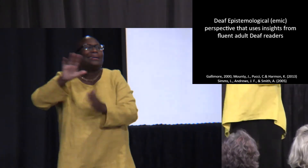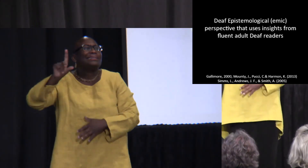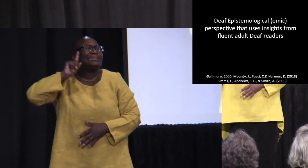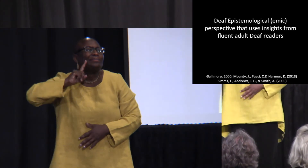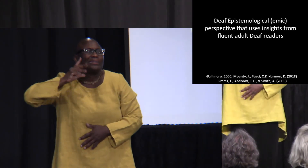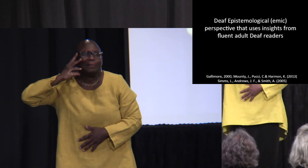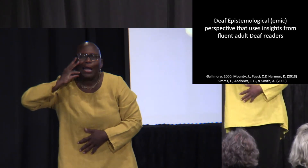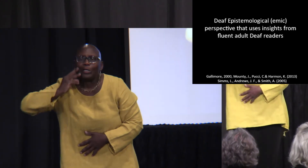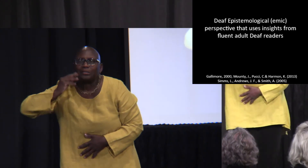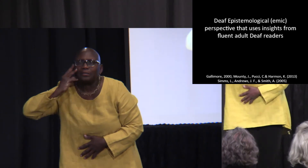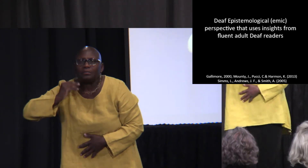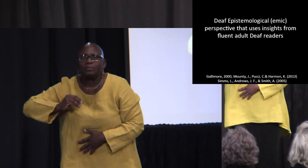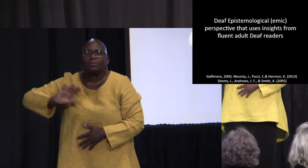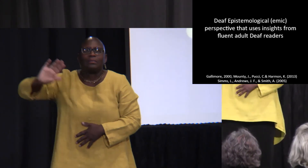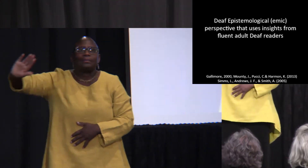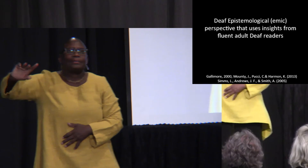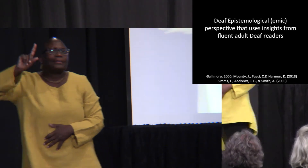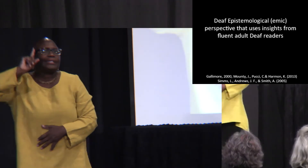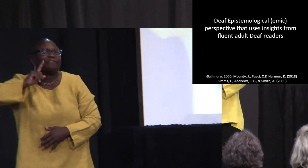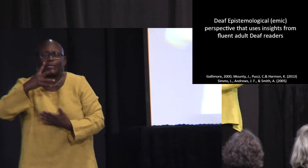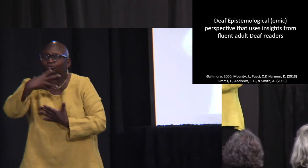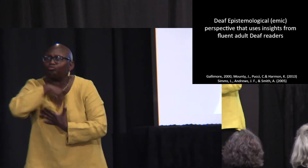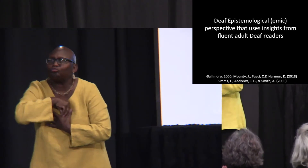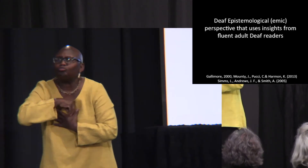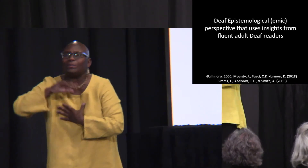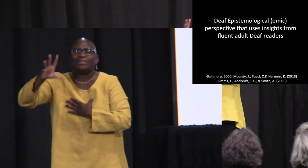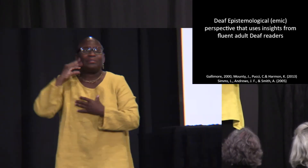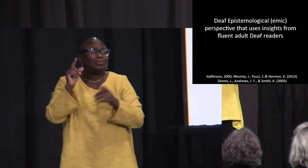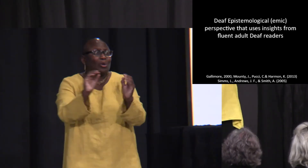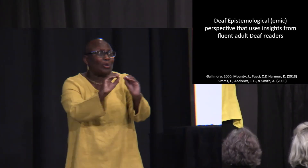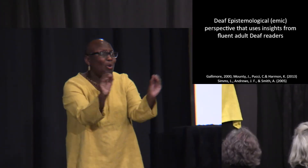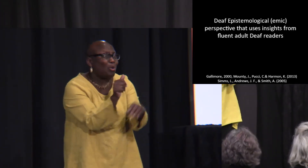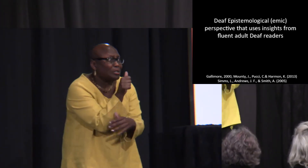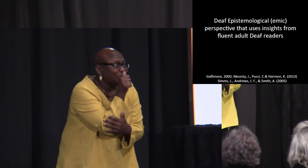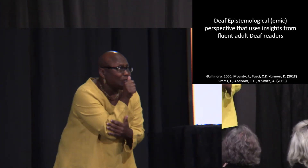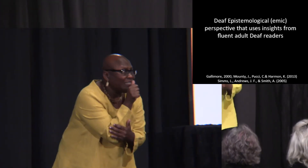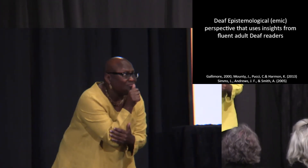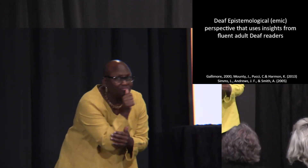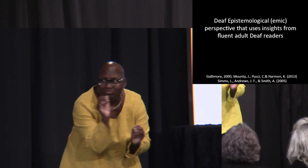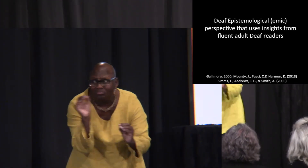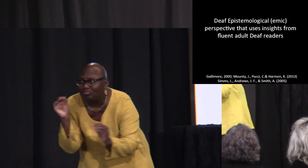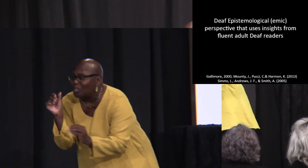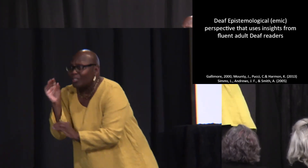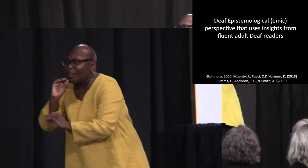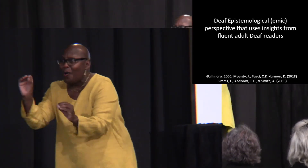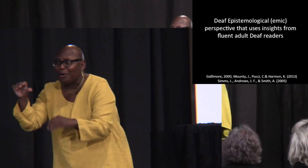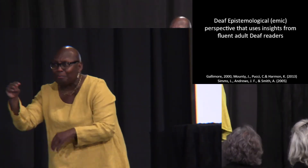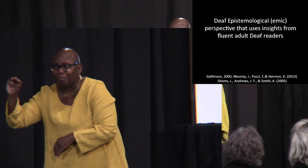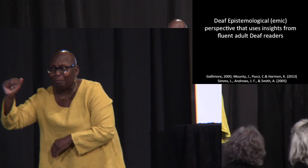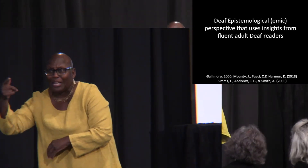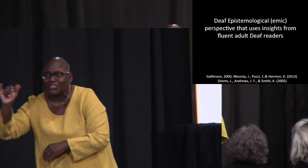During my research, I interviewed fluent deaf readers to try to identify what was